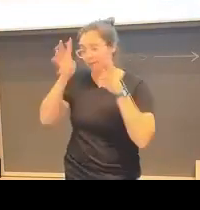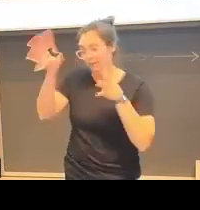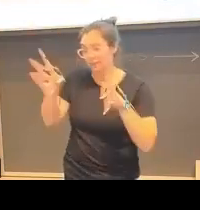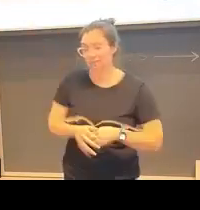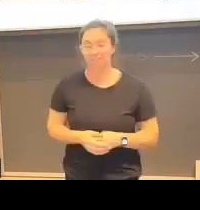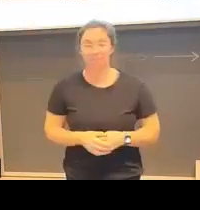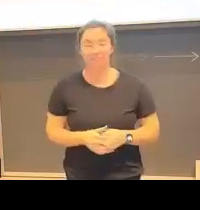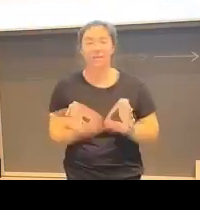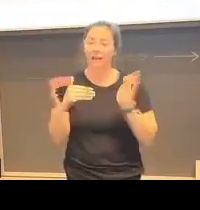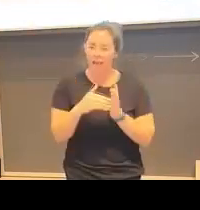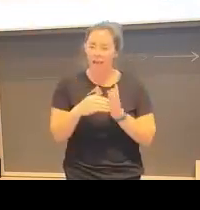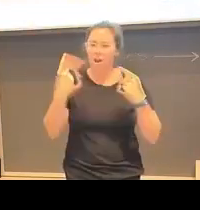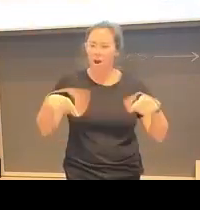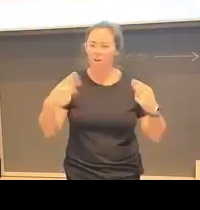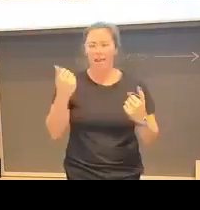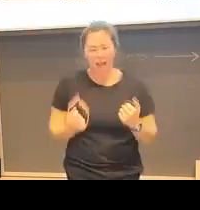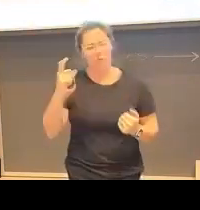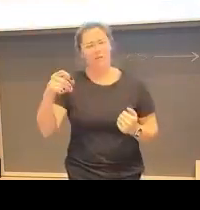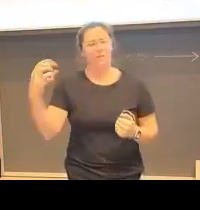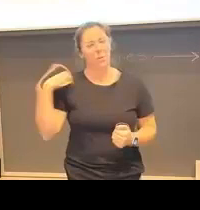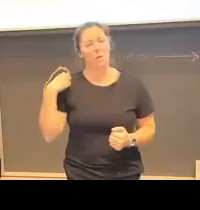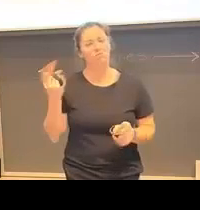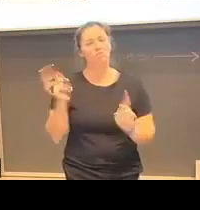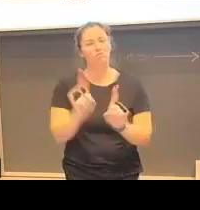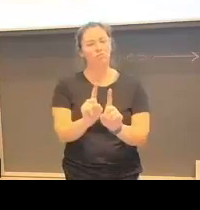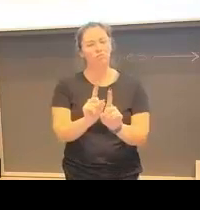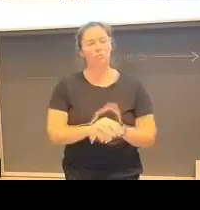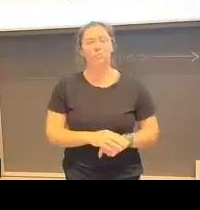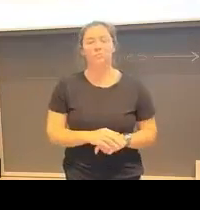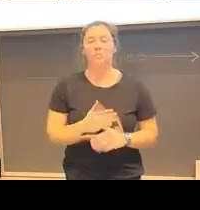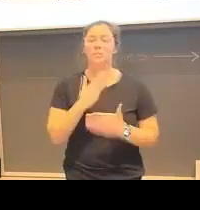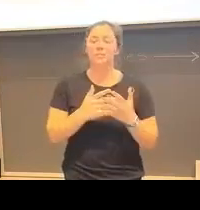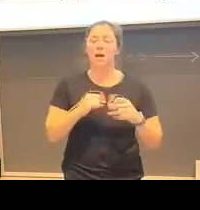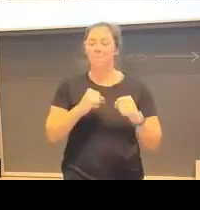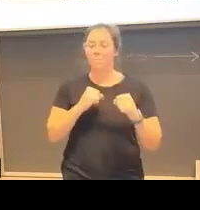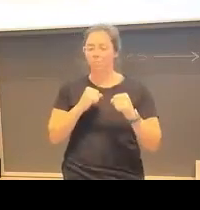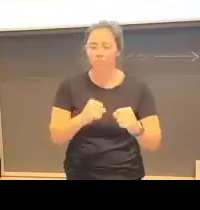he again argued everyone needs a coach and so there was some traction many would tell me though